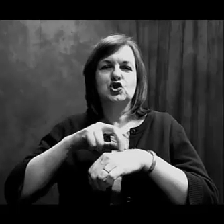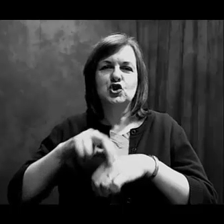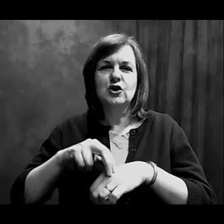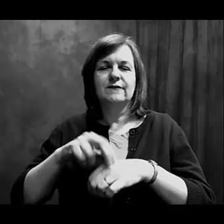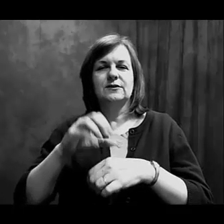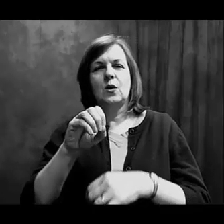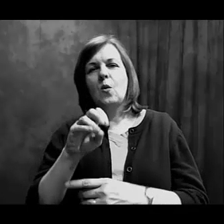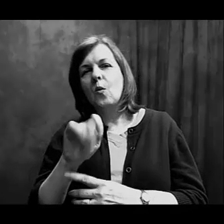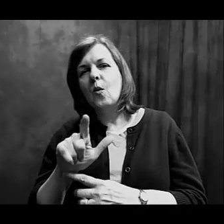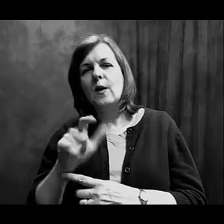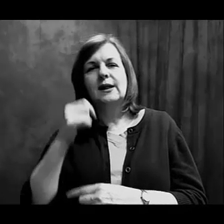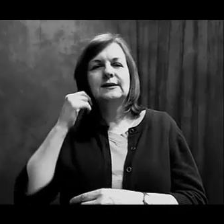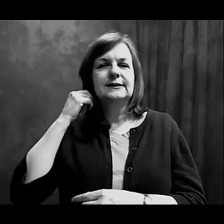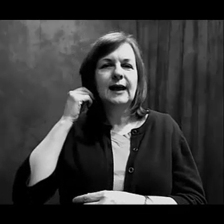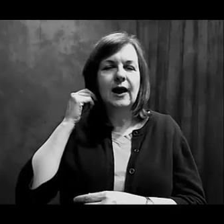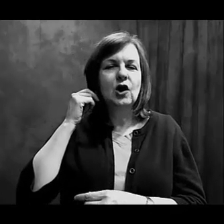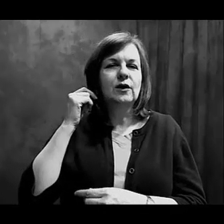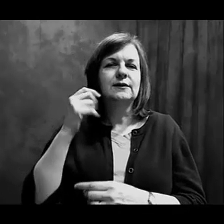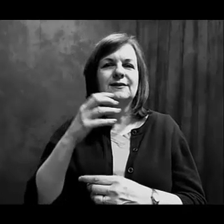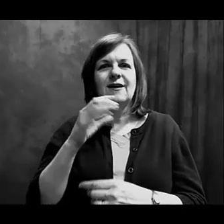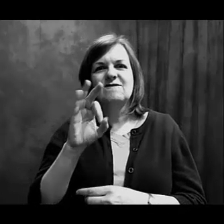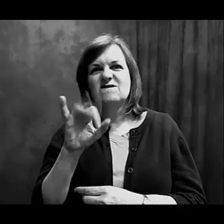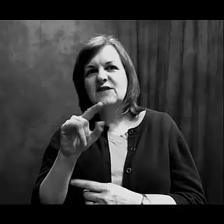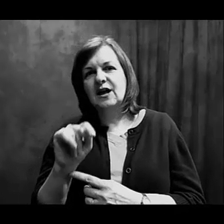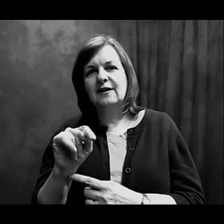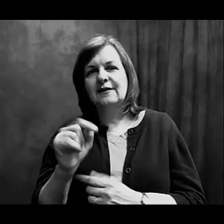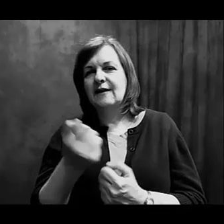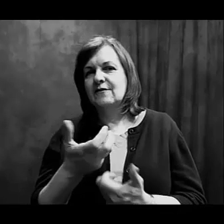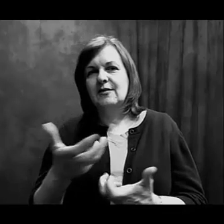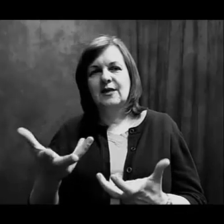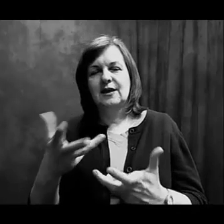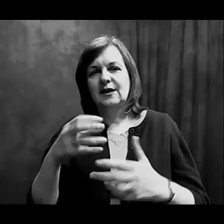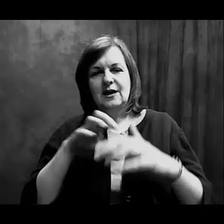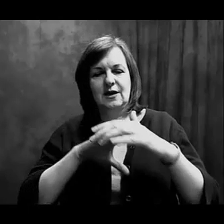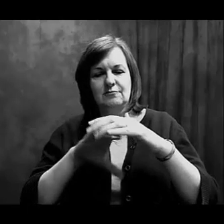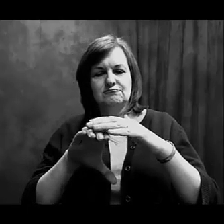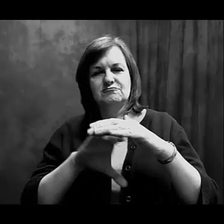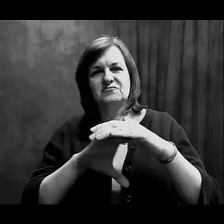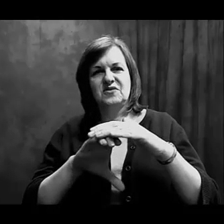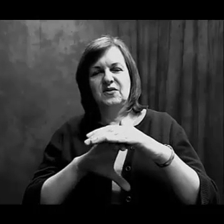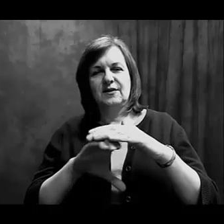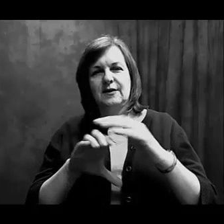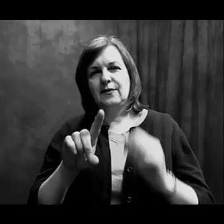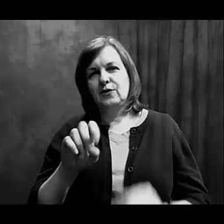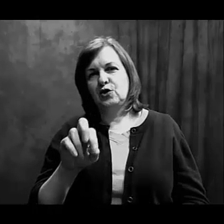and nerves and oils and hairs and fat and everything coming together